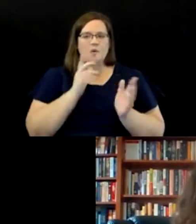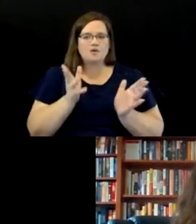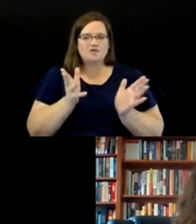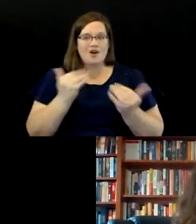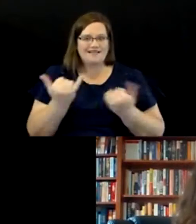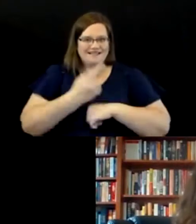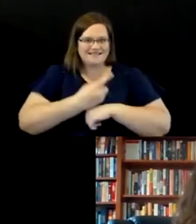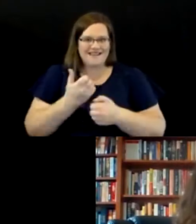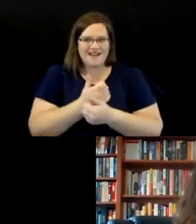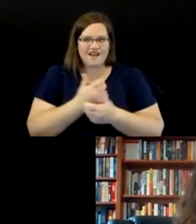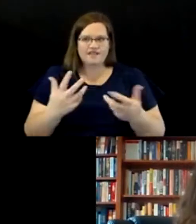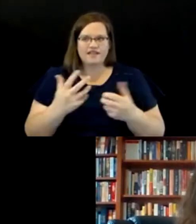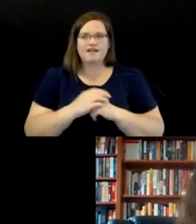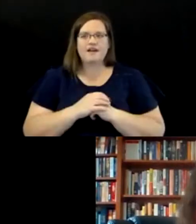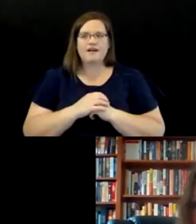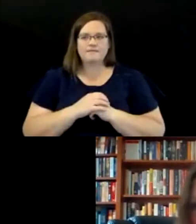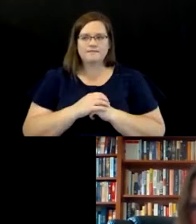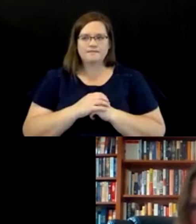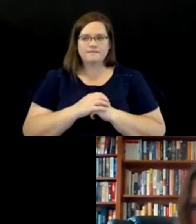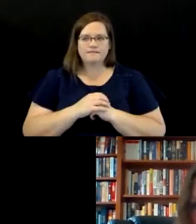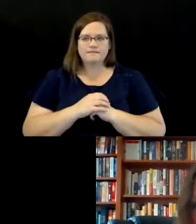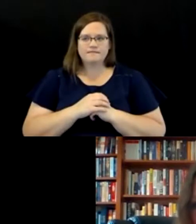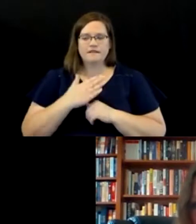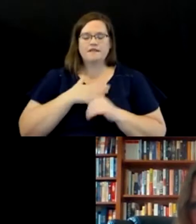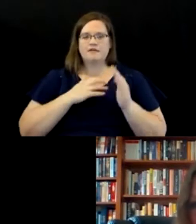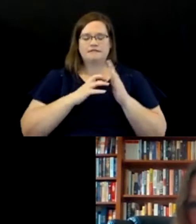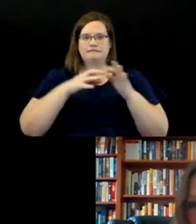everything. I have a bit of a long question. It can probably be summed